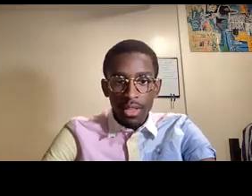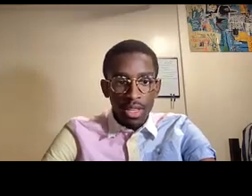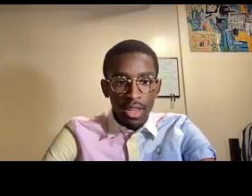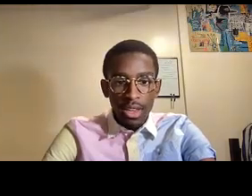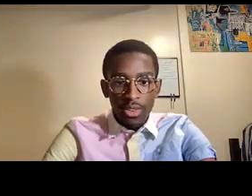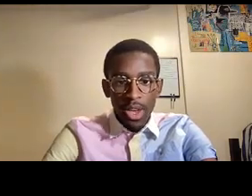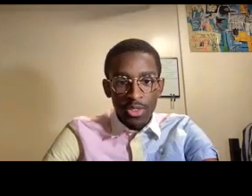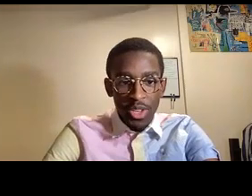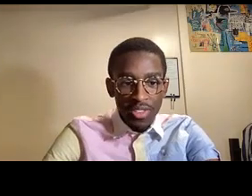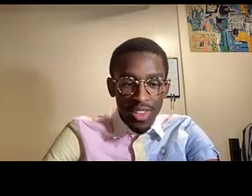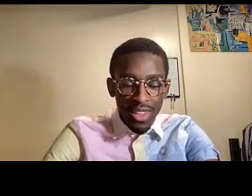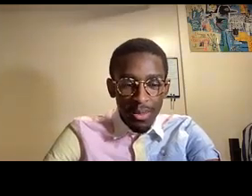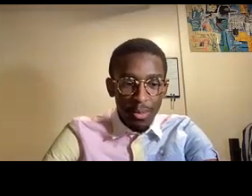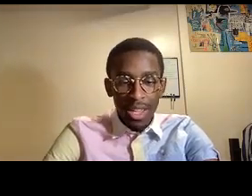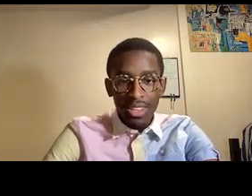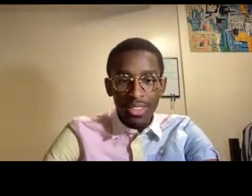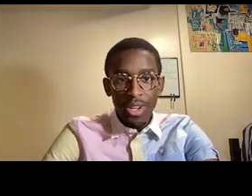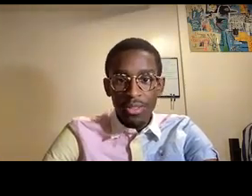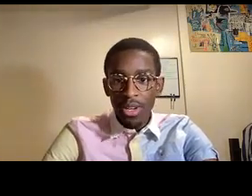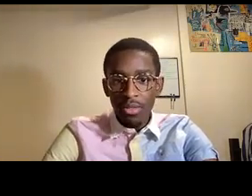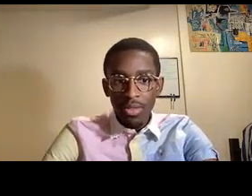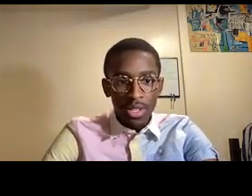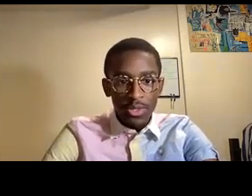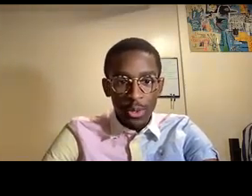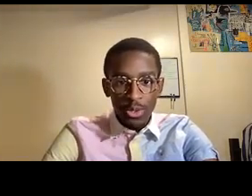Elijah: Yeah so, as you can see, Mike is very very very social.